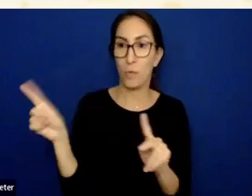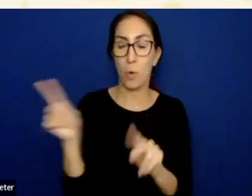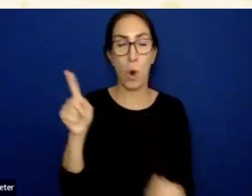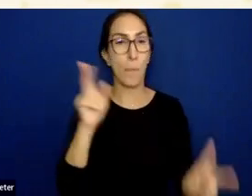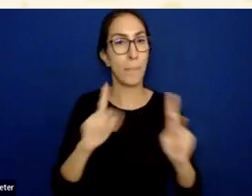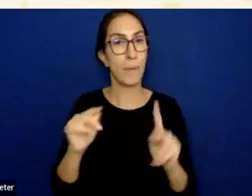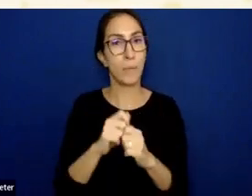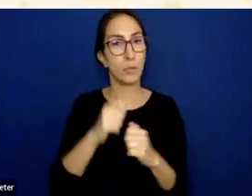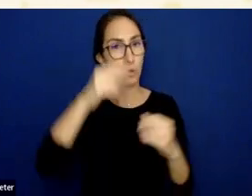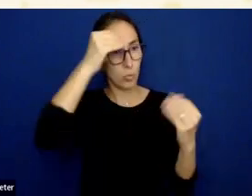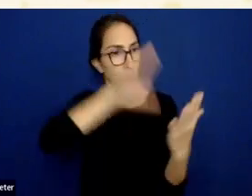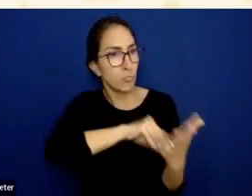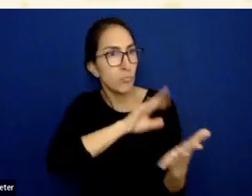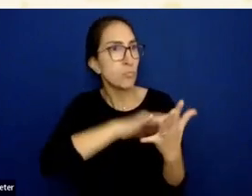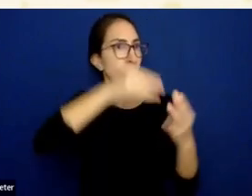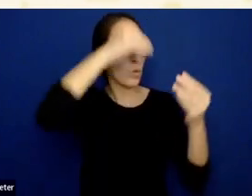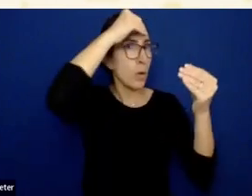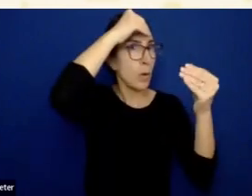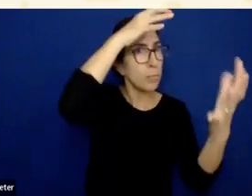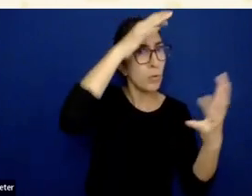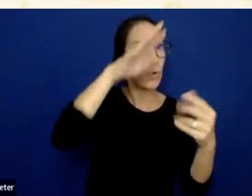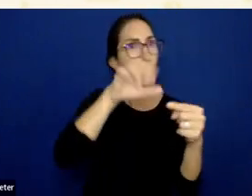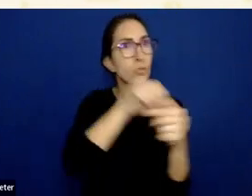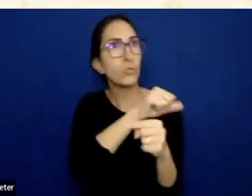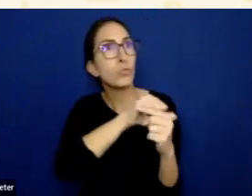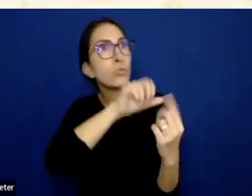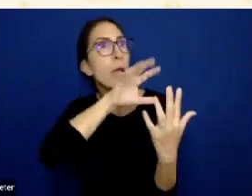or get some training or obtain a new job.